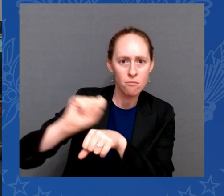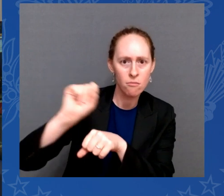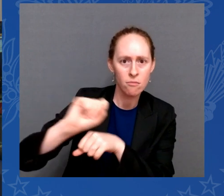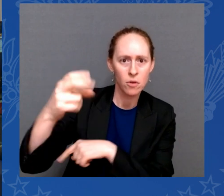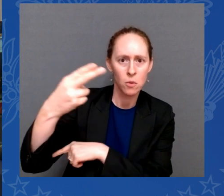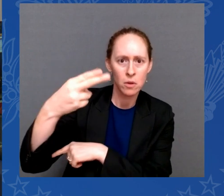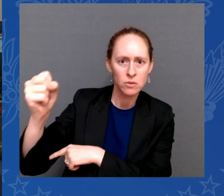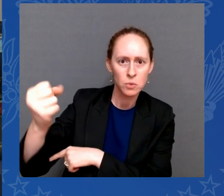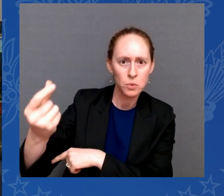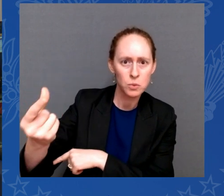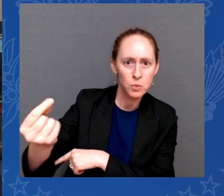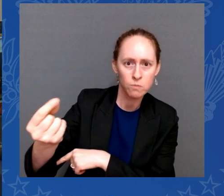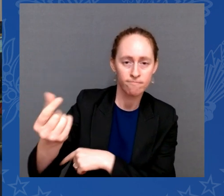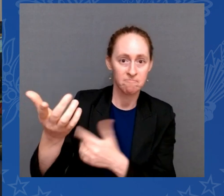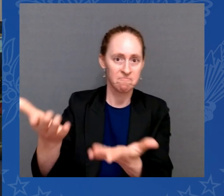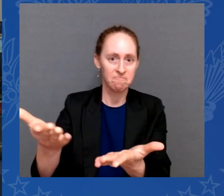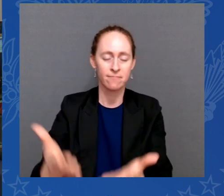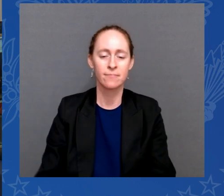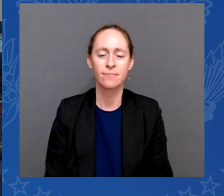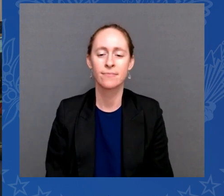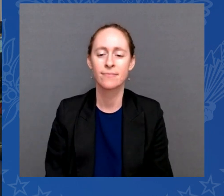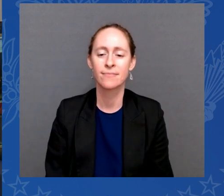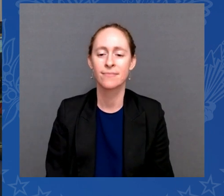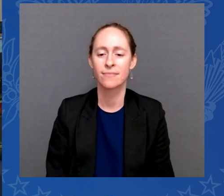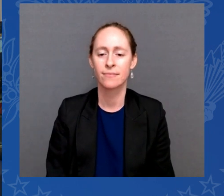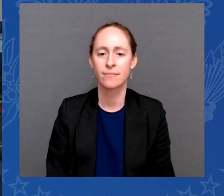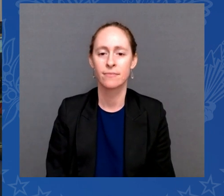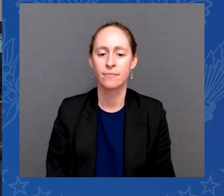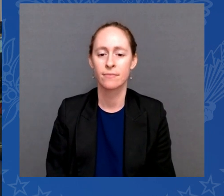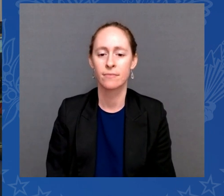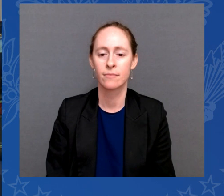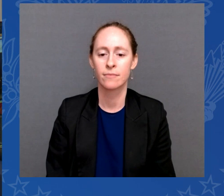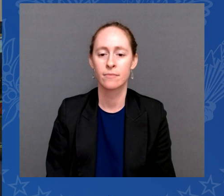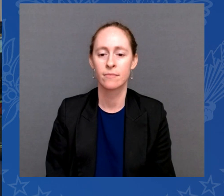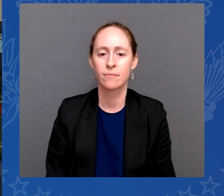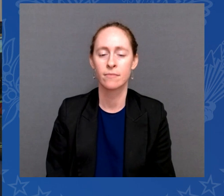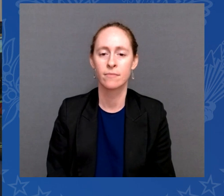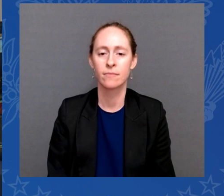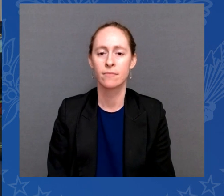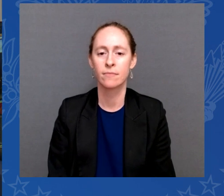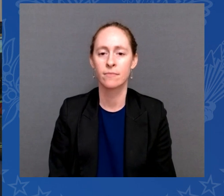Secretary Becerra: Mr. President, Madam Vice President, thank you for setting us on a course.